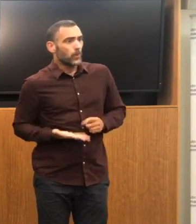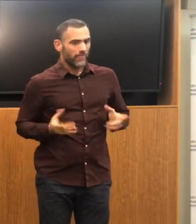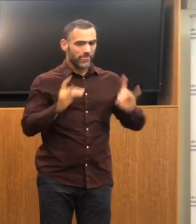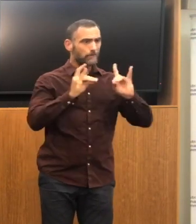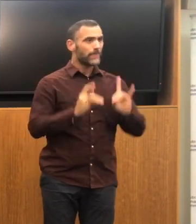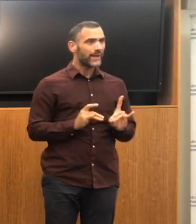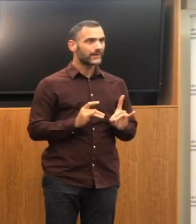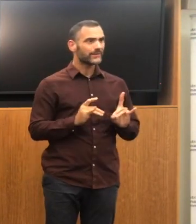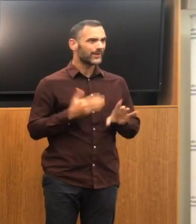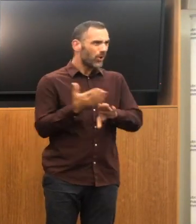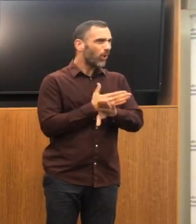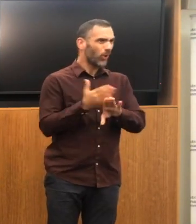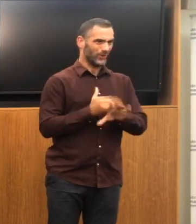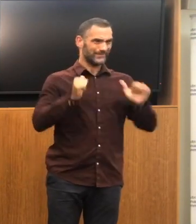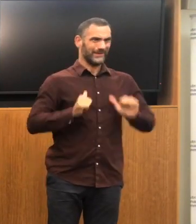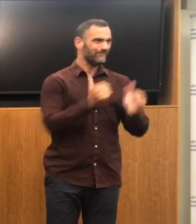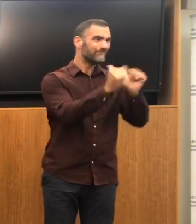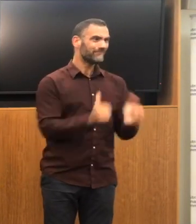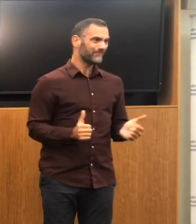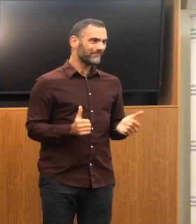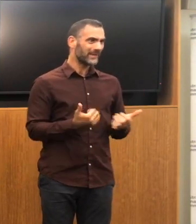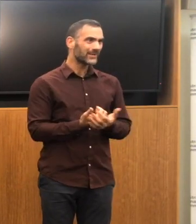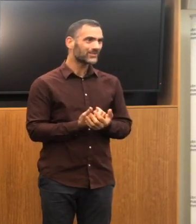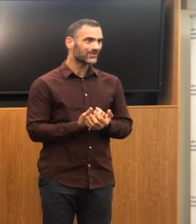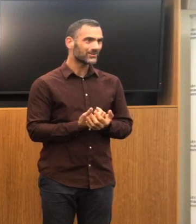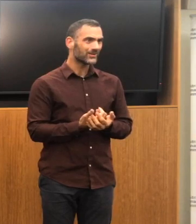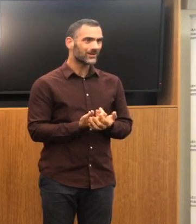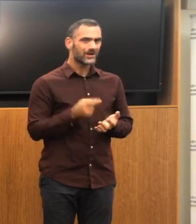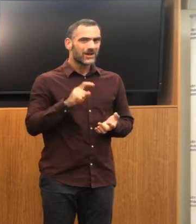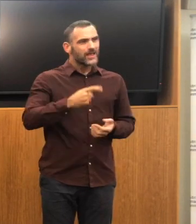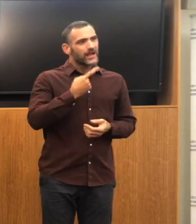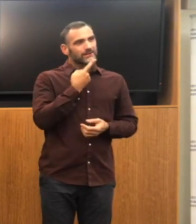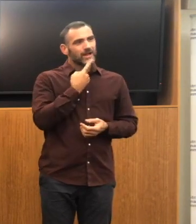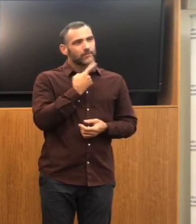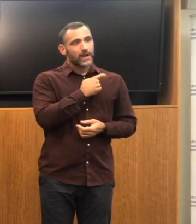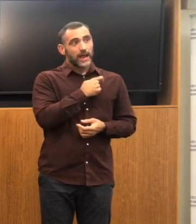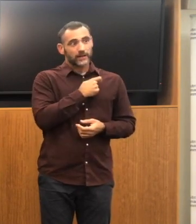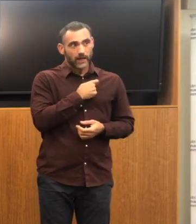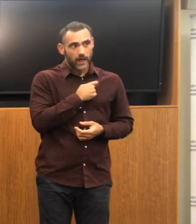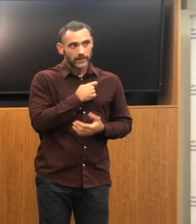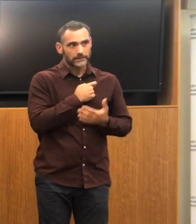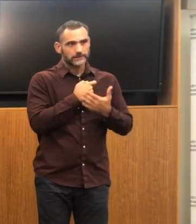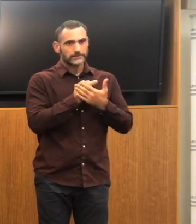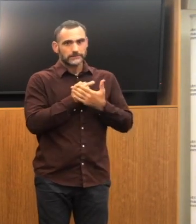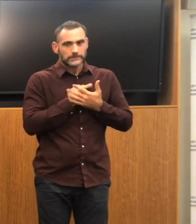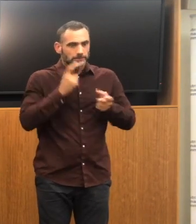potty trained and that anxiety was creating more stress and anxiety for him.